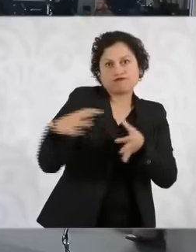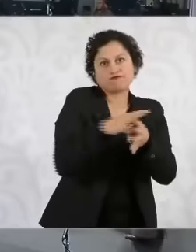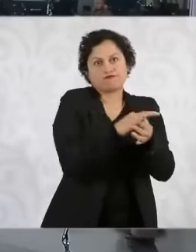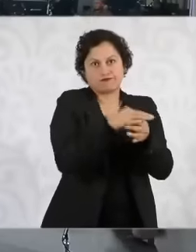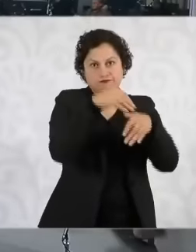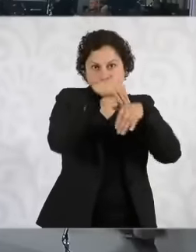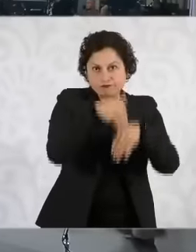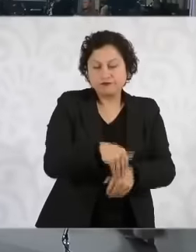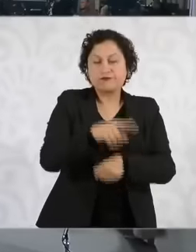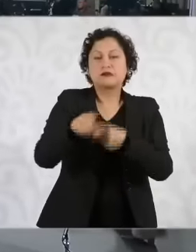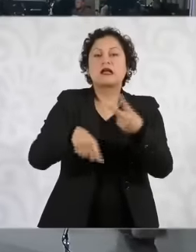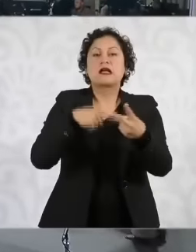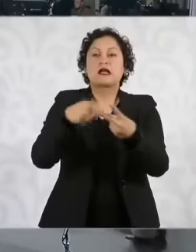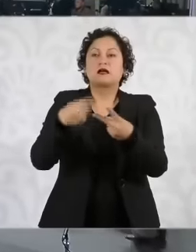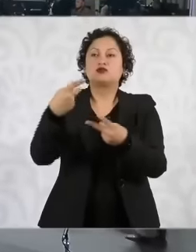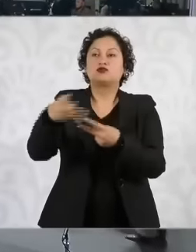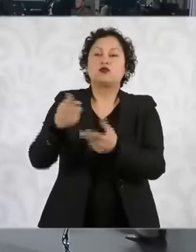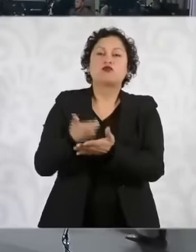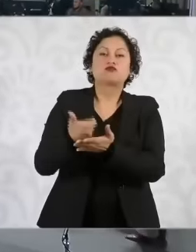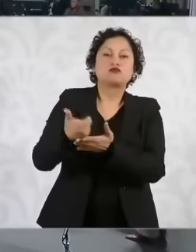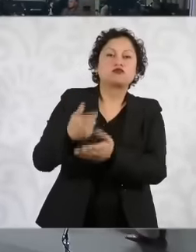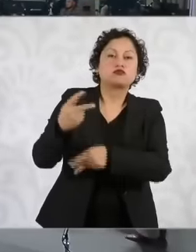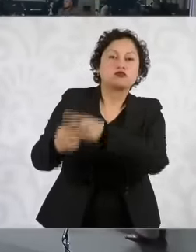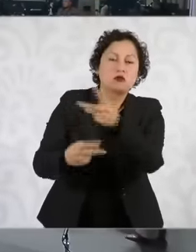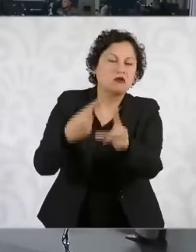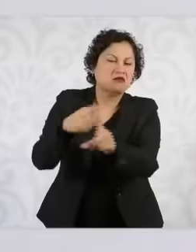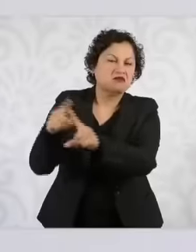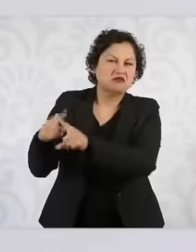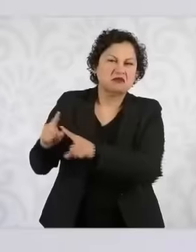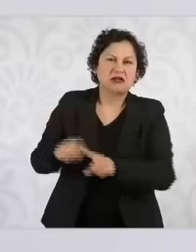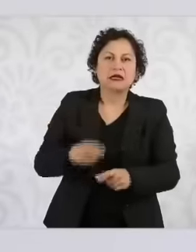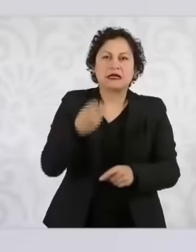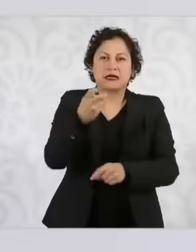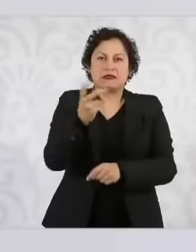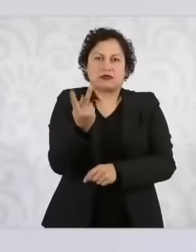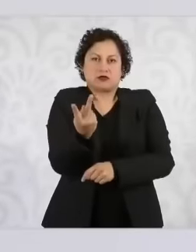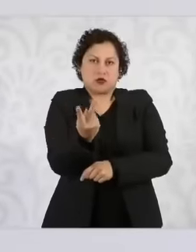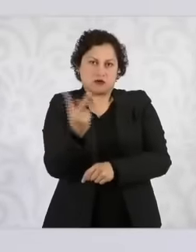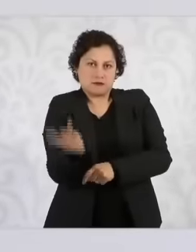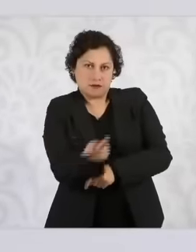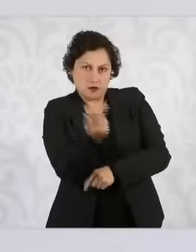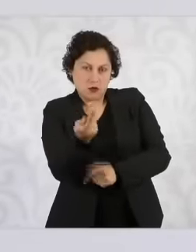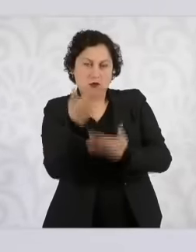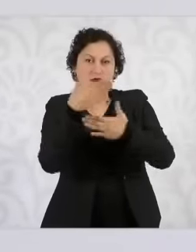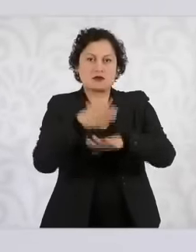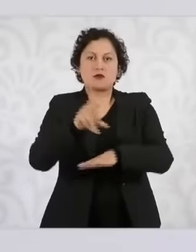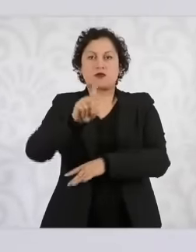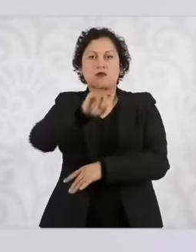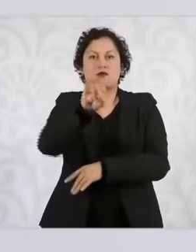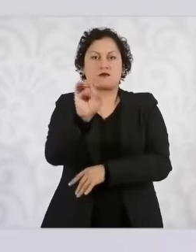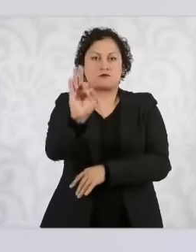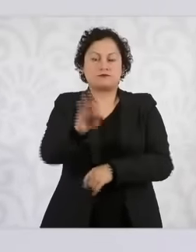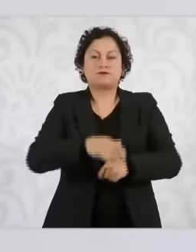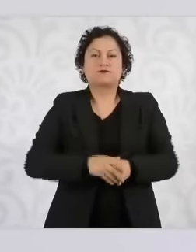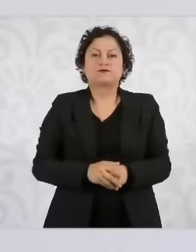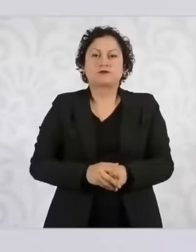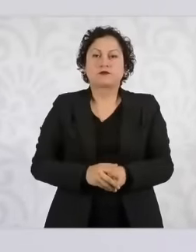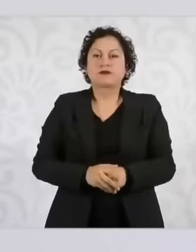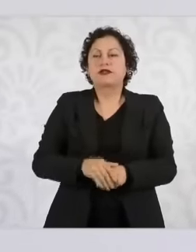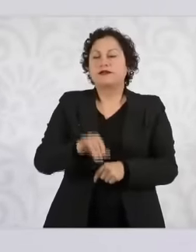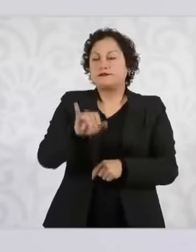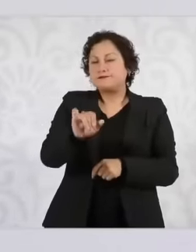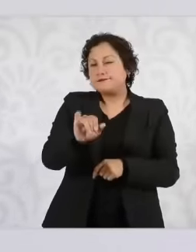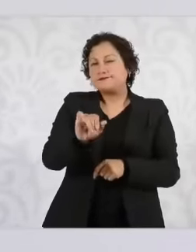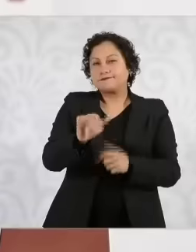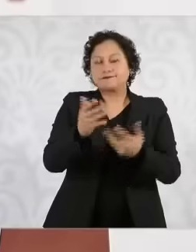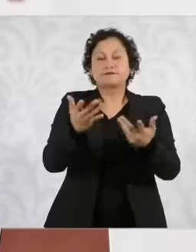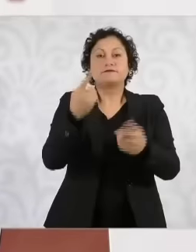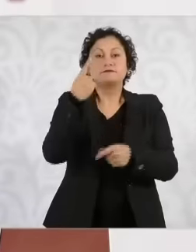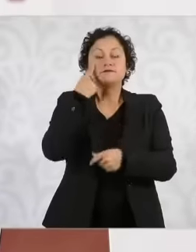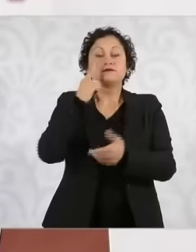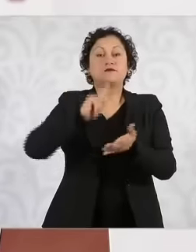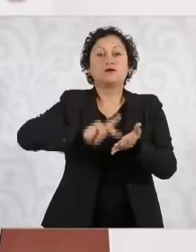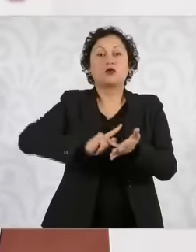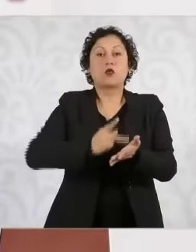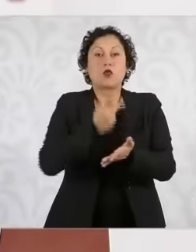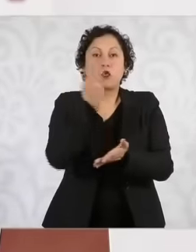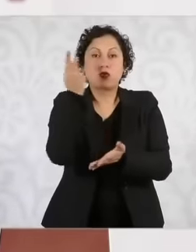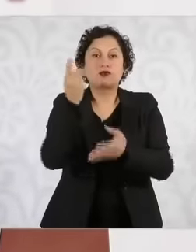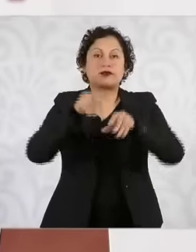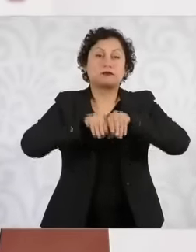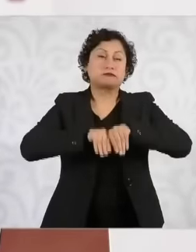two issues regarding the judiciary president yes and again there is a campaign curiously